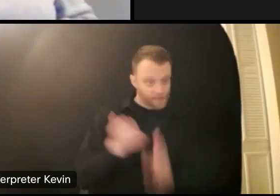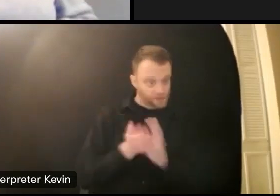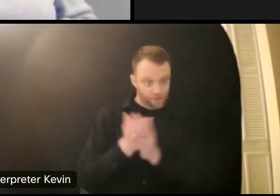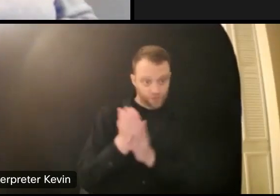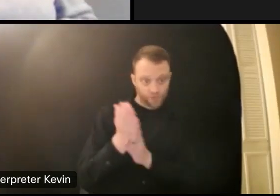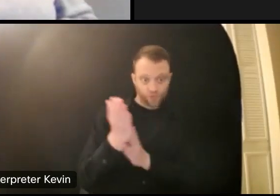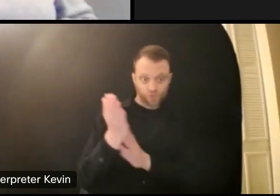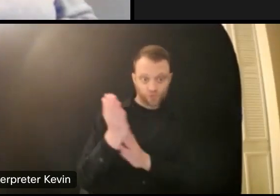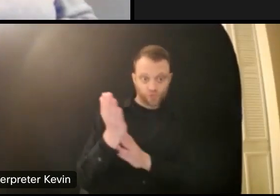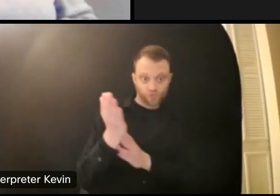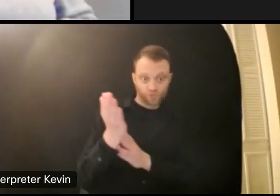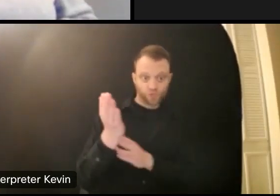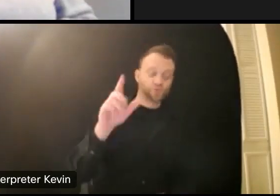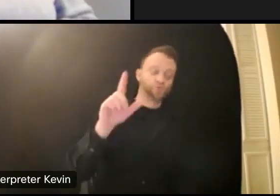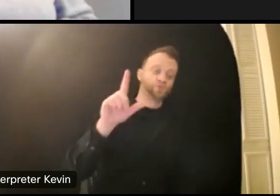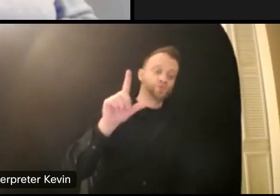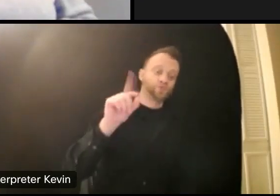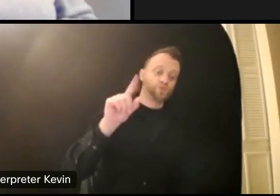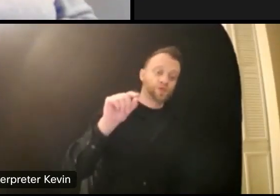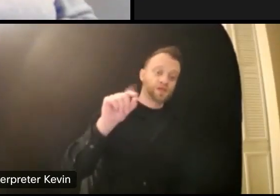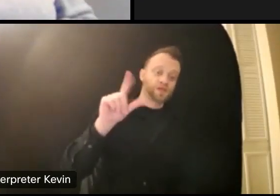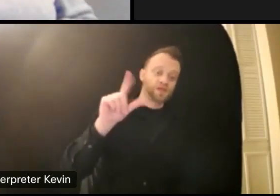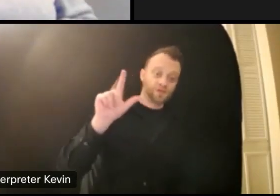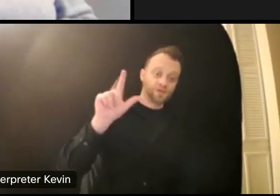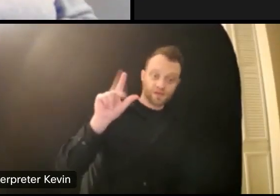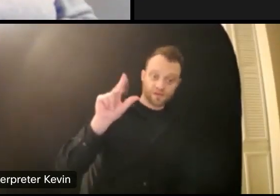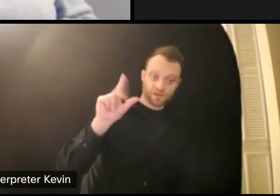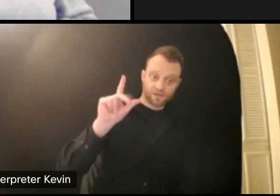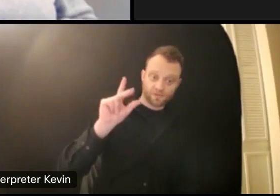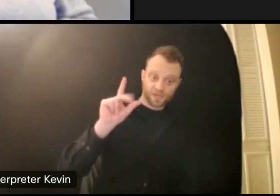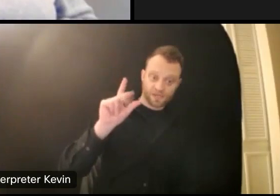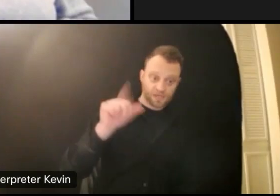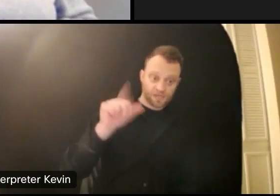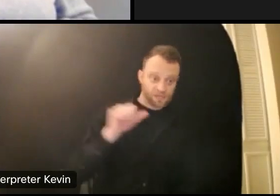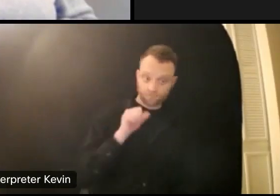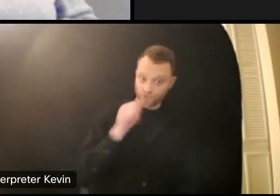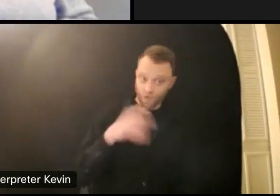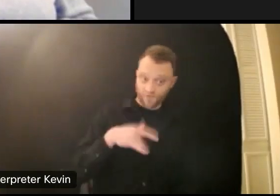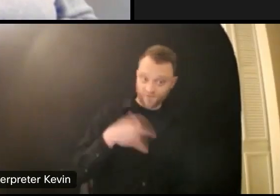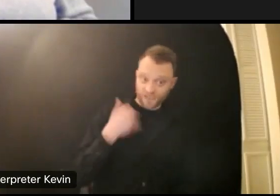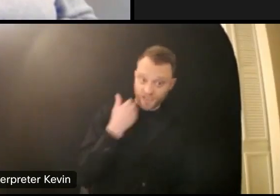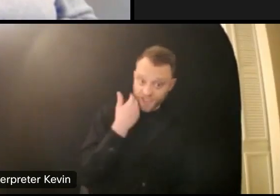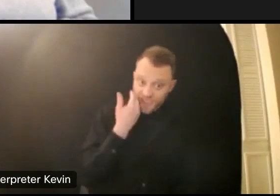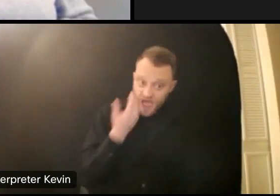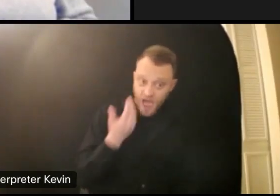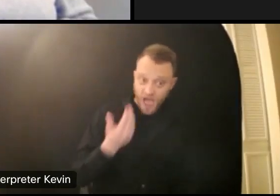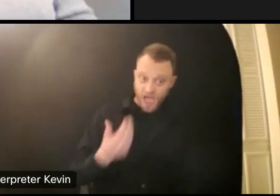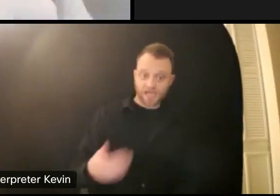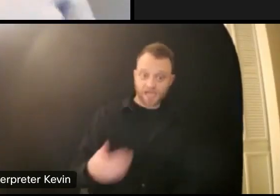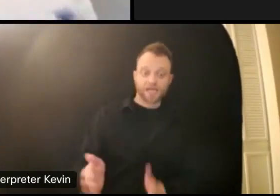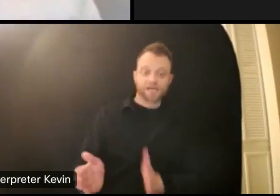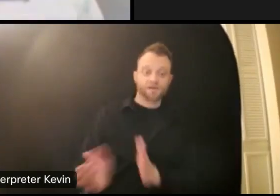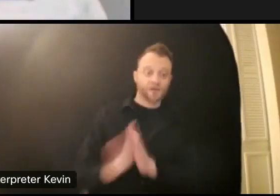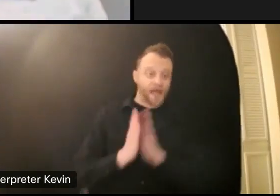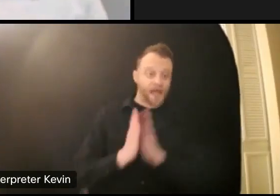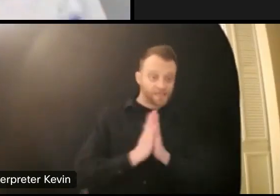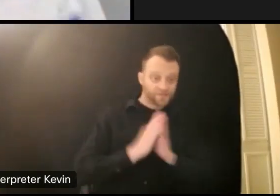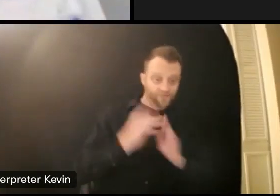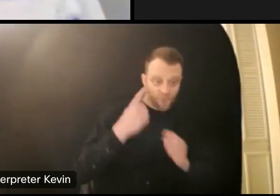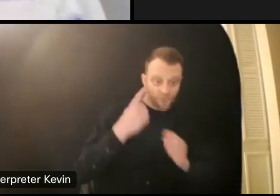don't be a stranger. We exist to help you and keep that in mind. (Williams) And thank you to our ASL